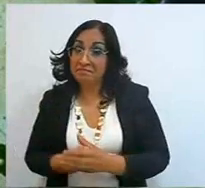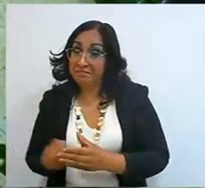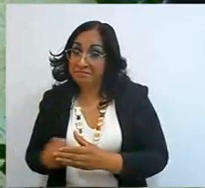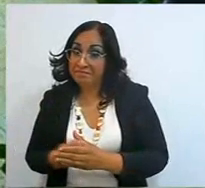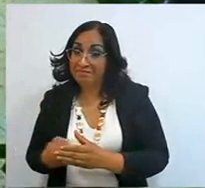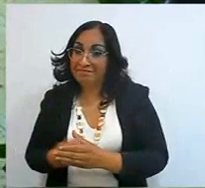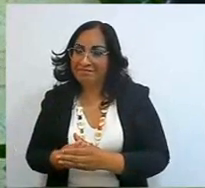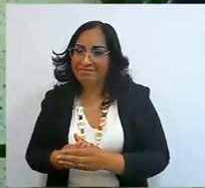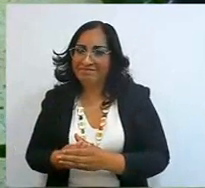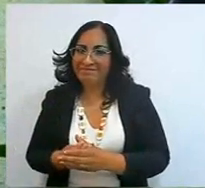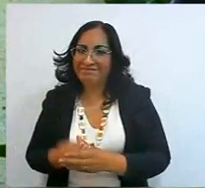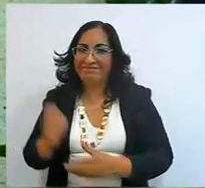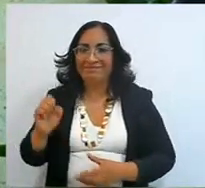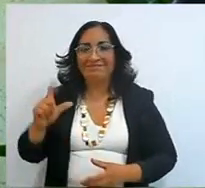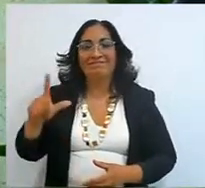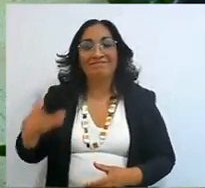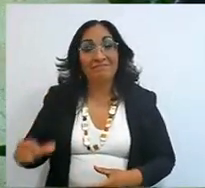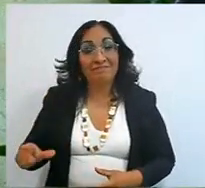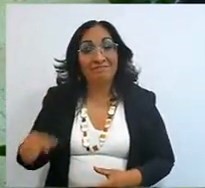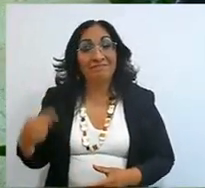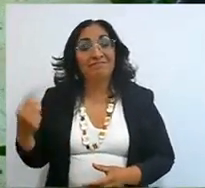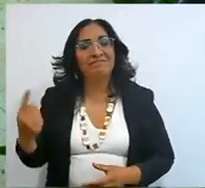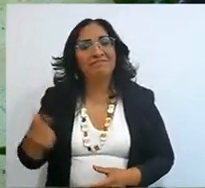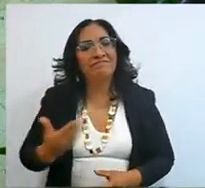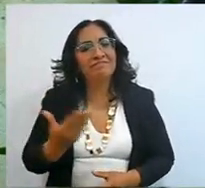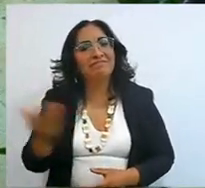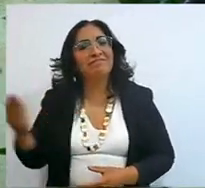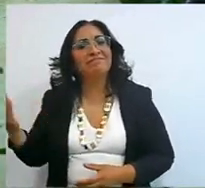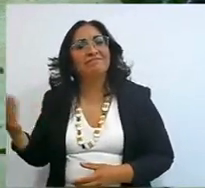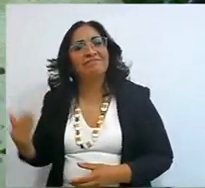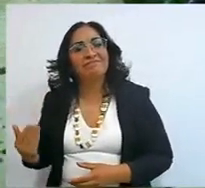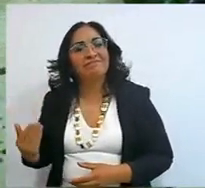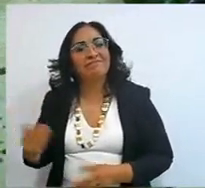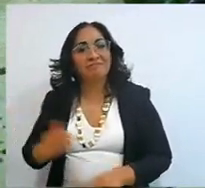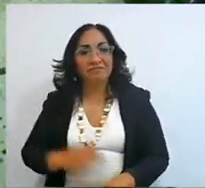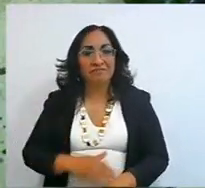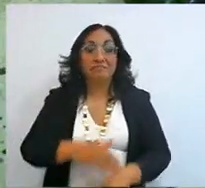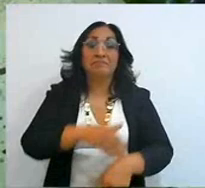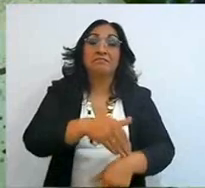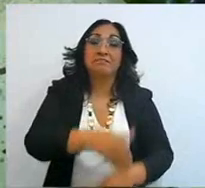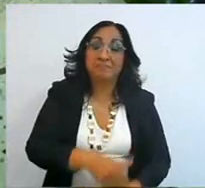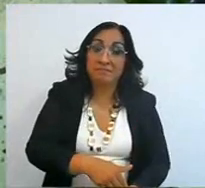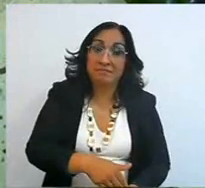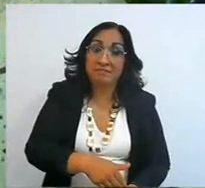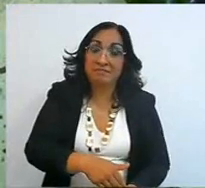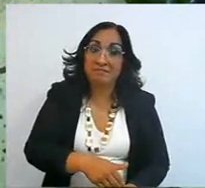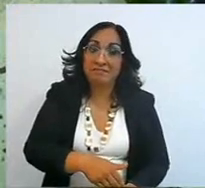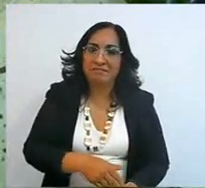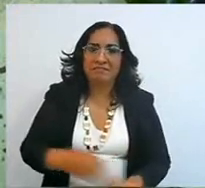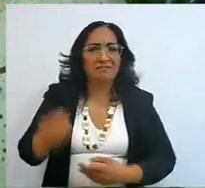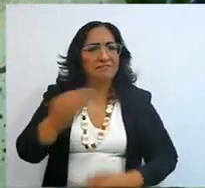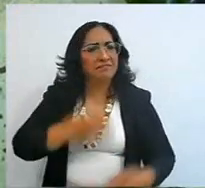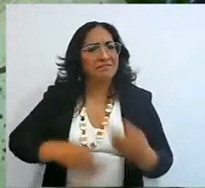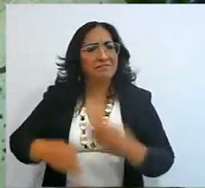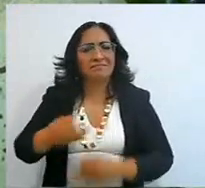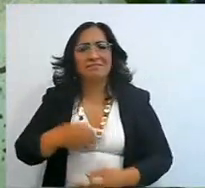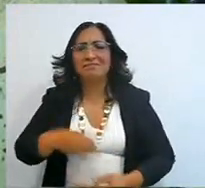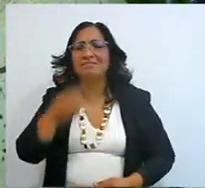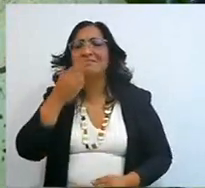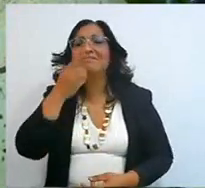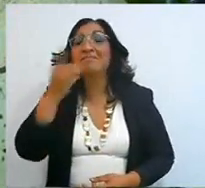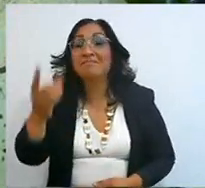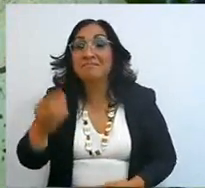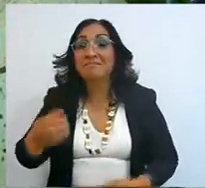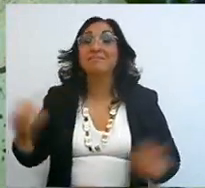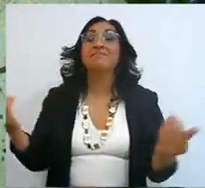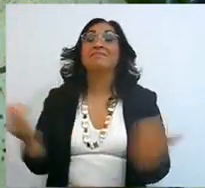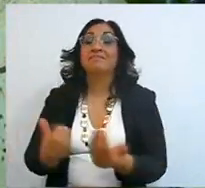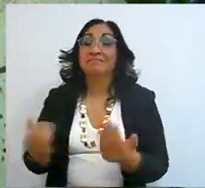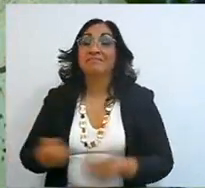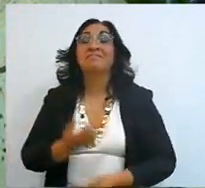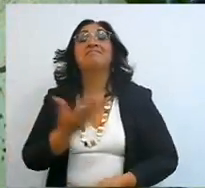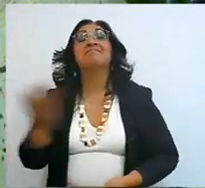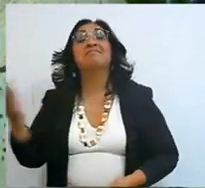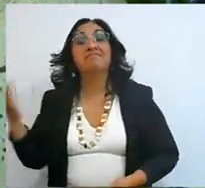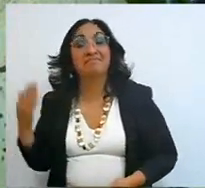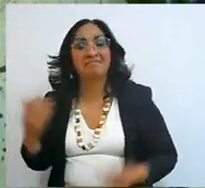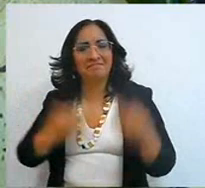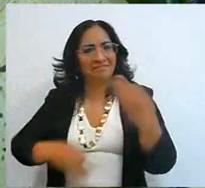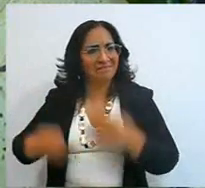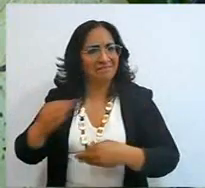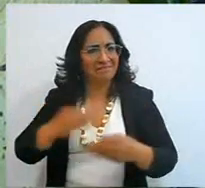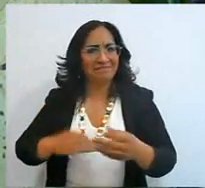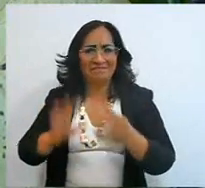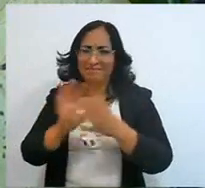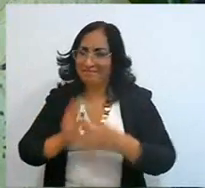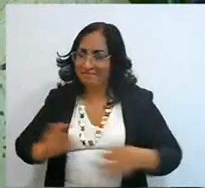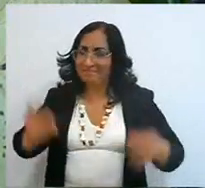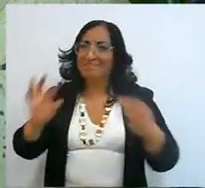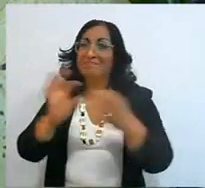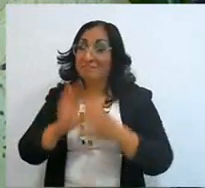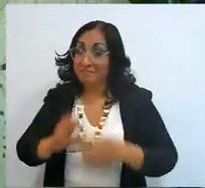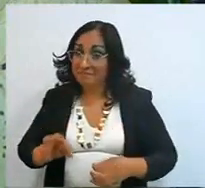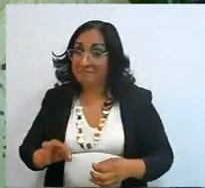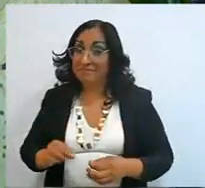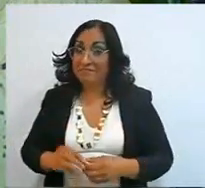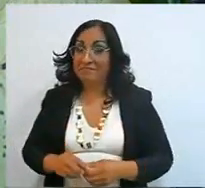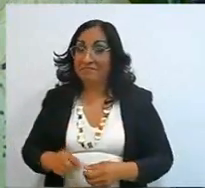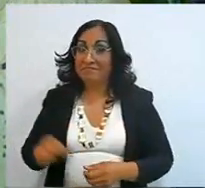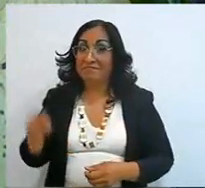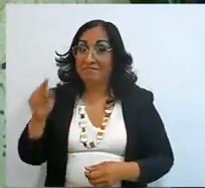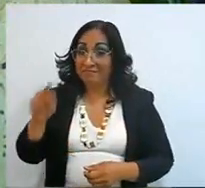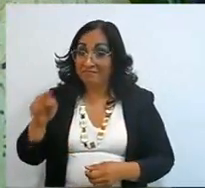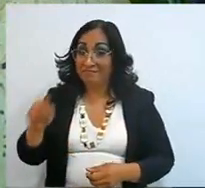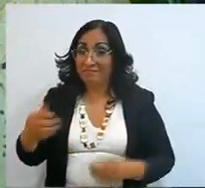and she was obedient, she paid attention to everything, the semicolon that she gave, that I explained, she understood it well,